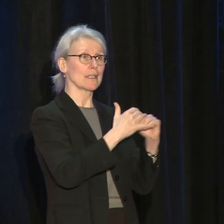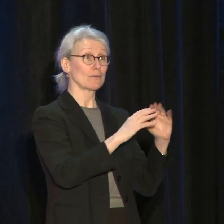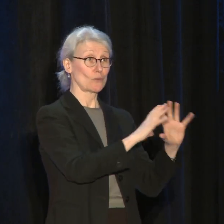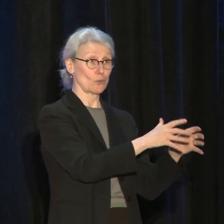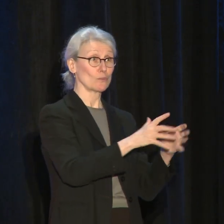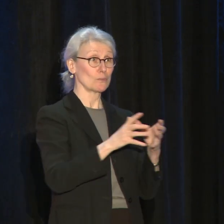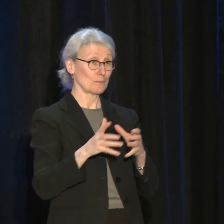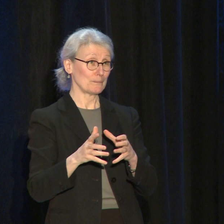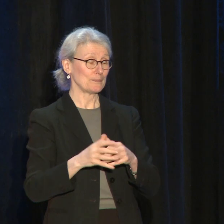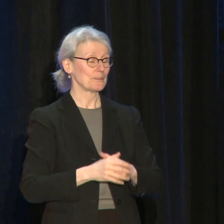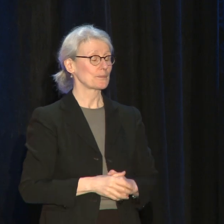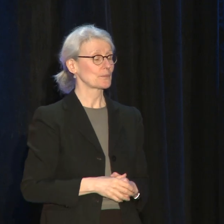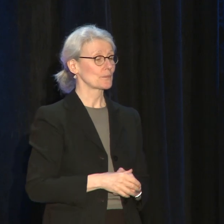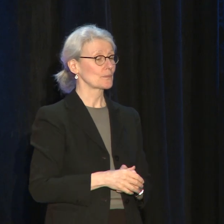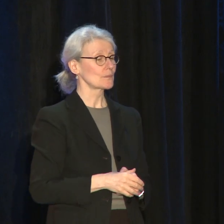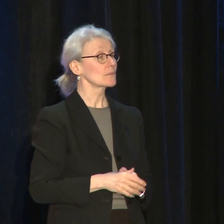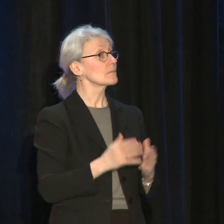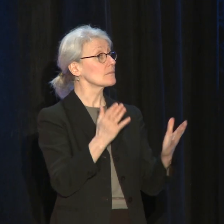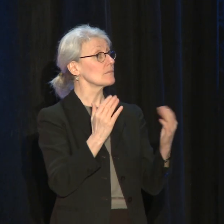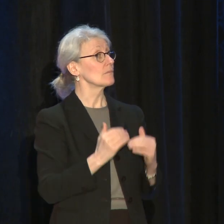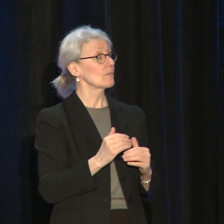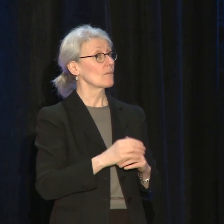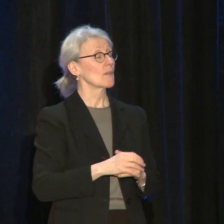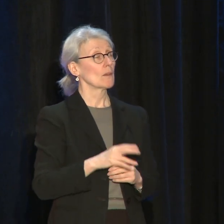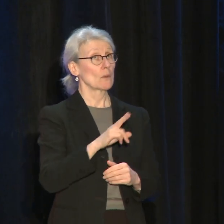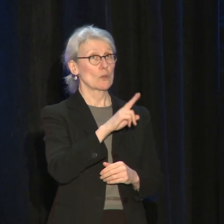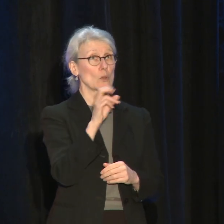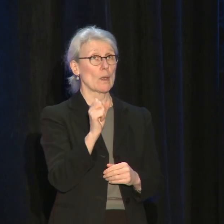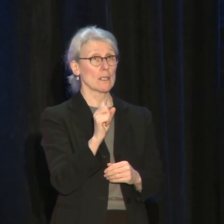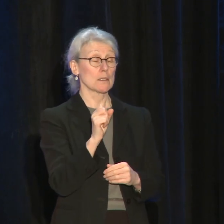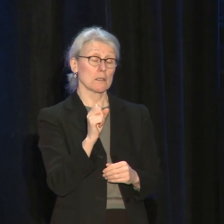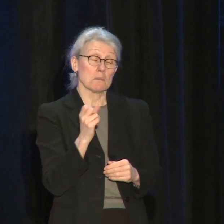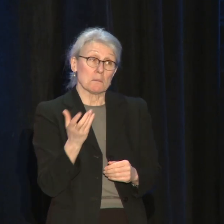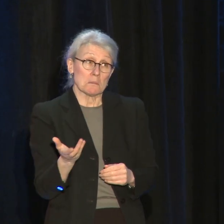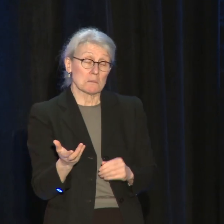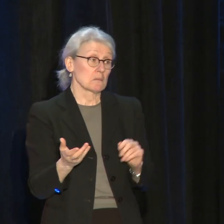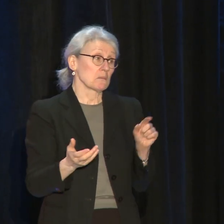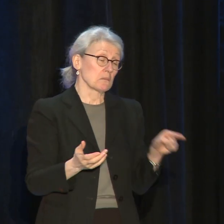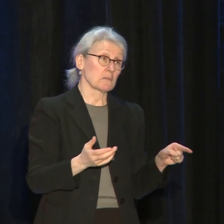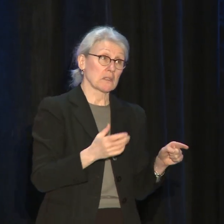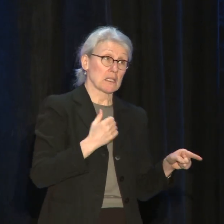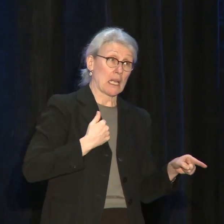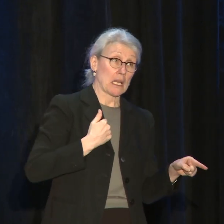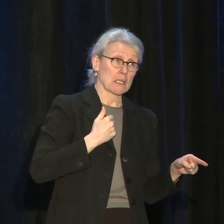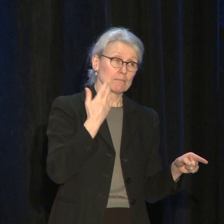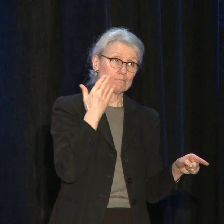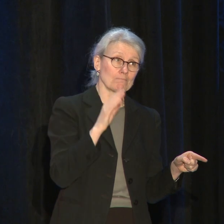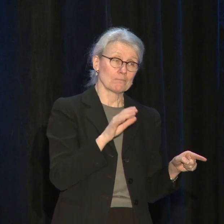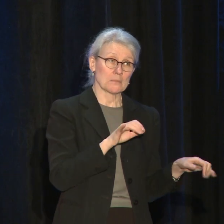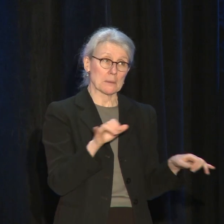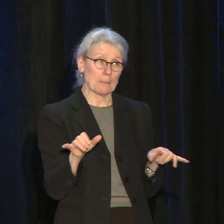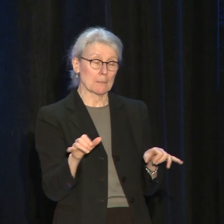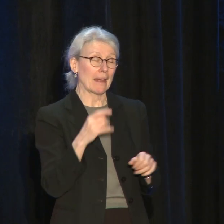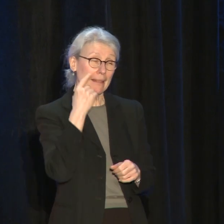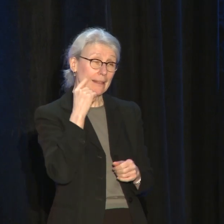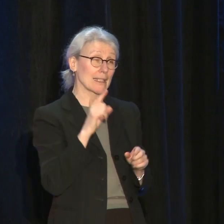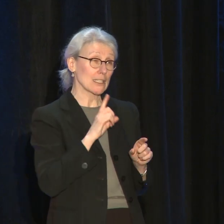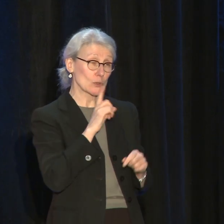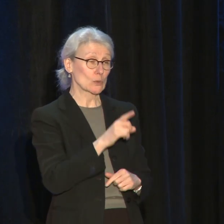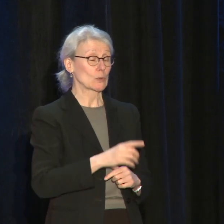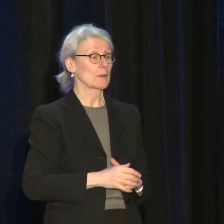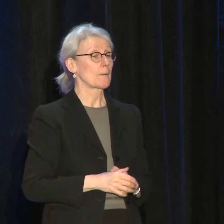In the United States, and I believe this is true in Canada as well, they then developed, especially